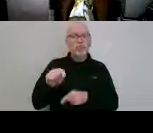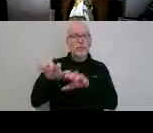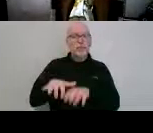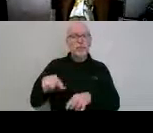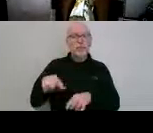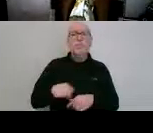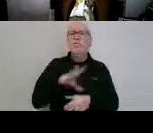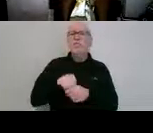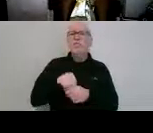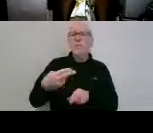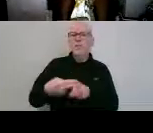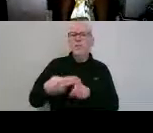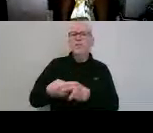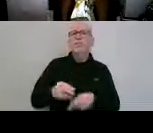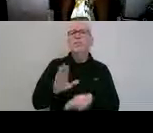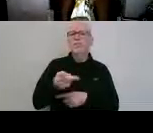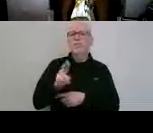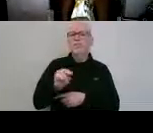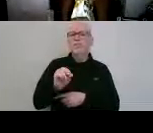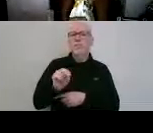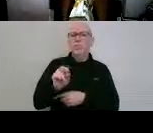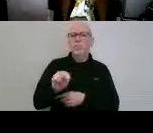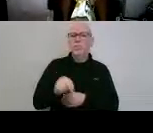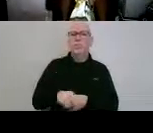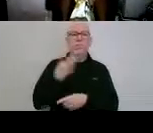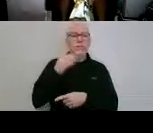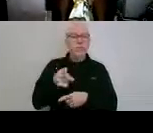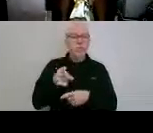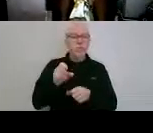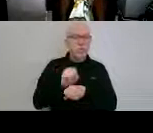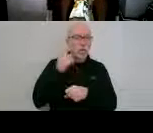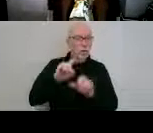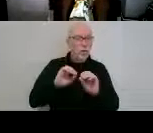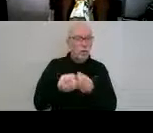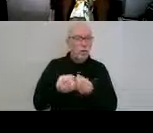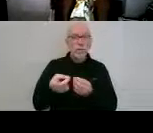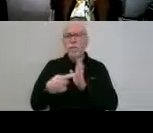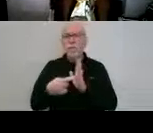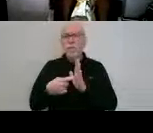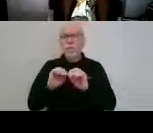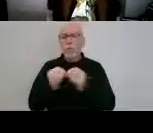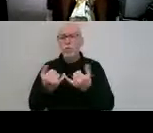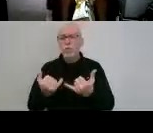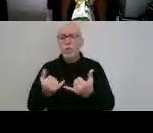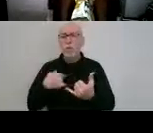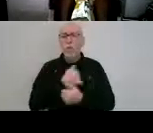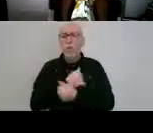Include your name, your pronouns. If you're with an organization that you're representing today, we'd love to see that